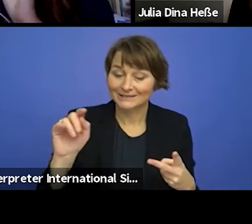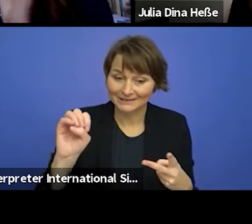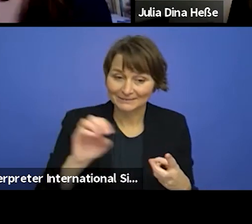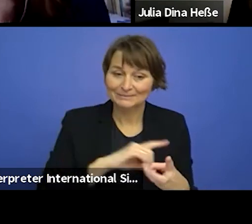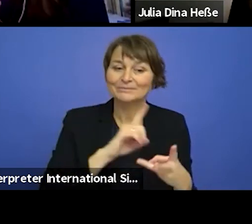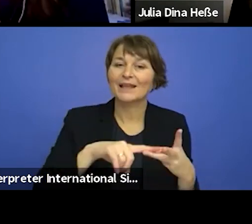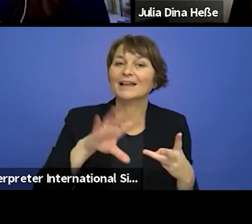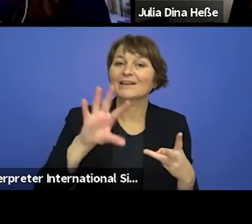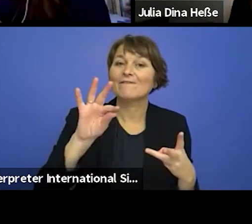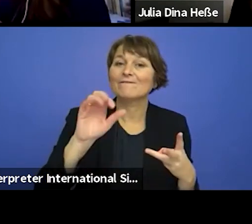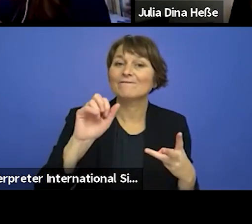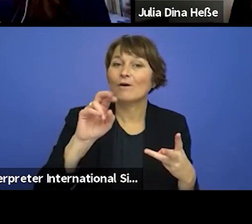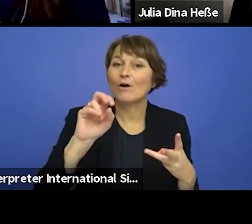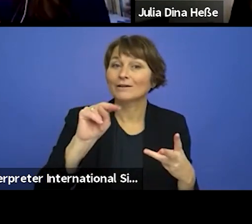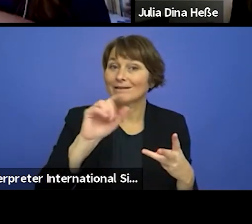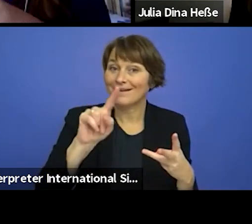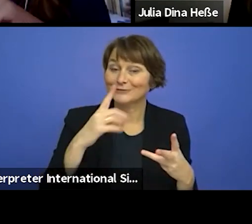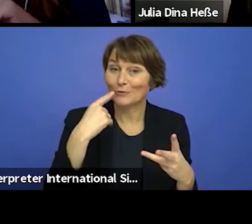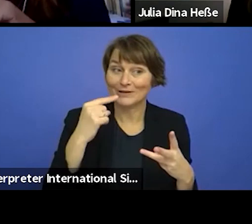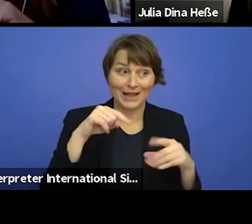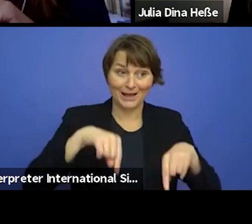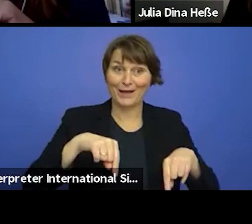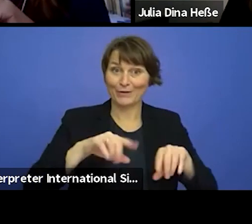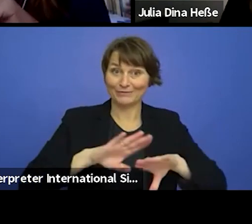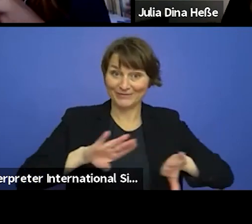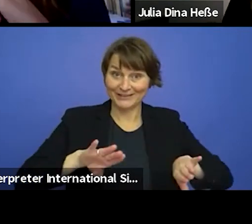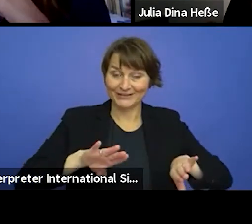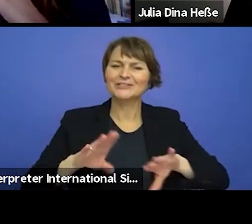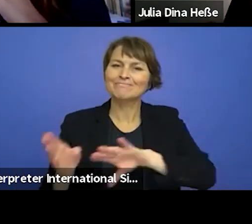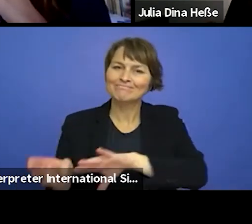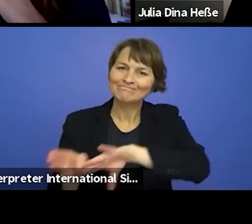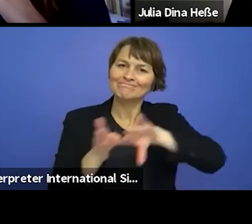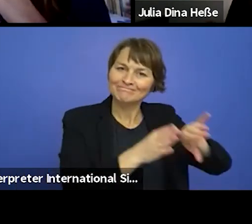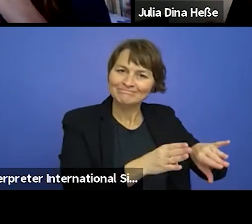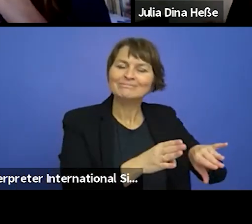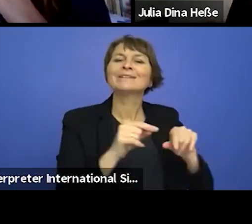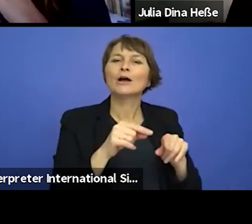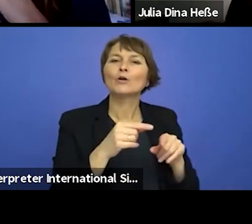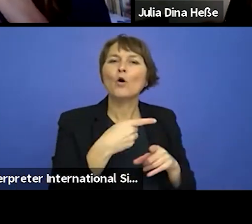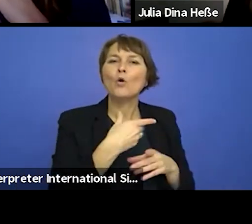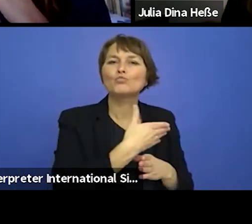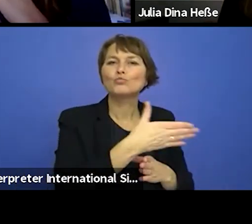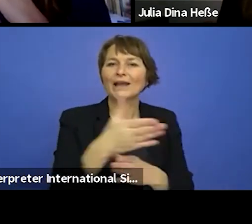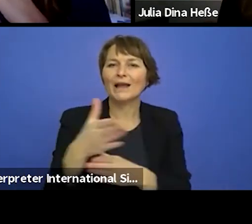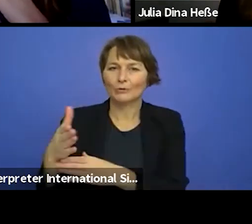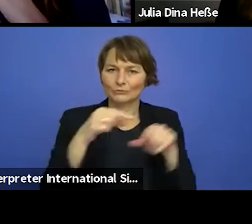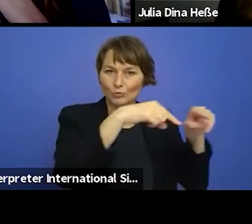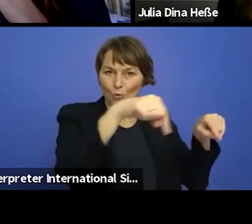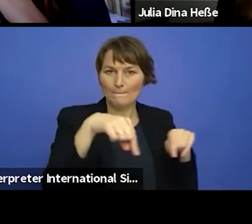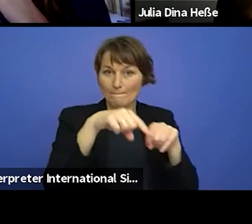Now we want to hear more voices, we go into breakout rooms and you can decide where you want